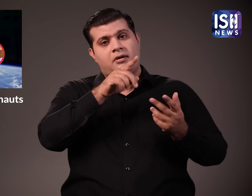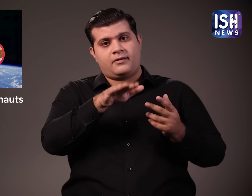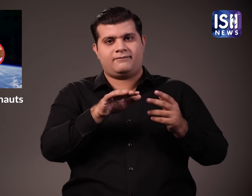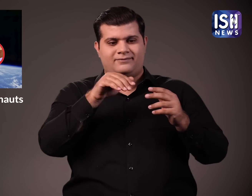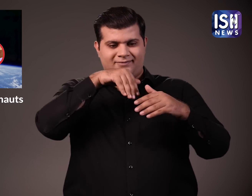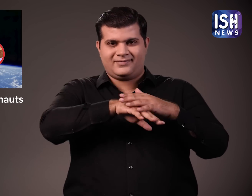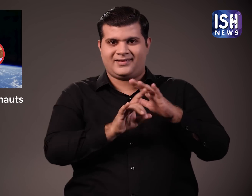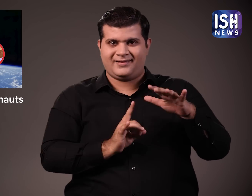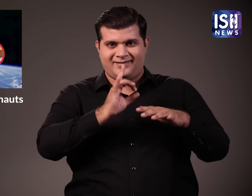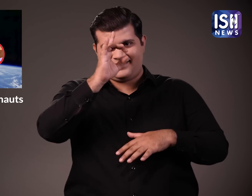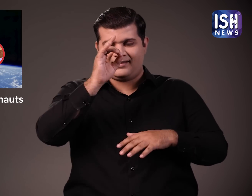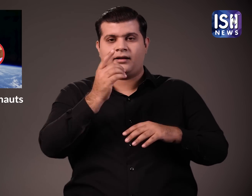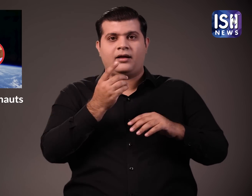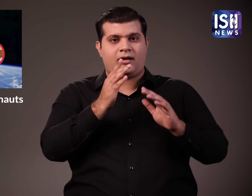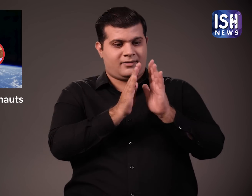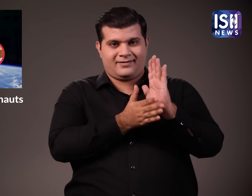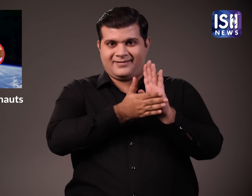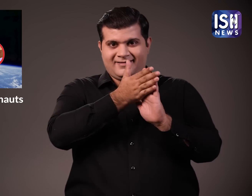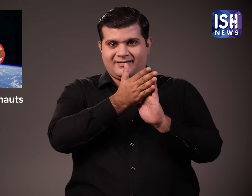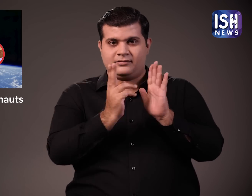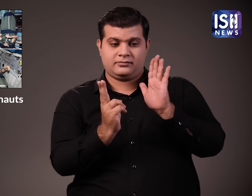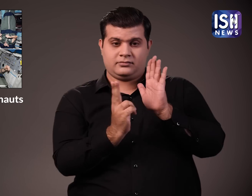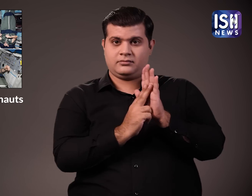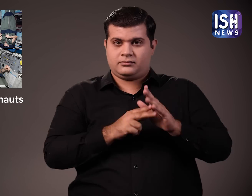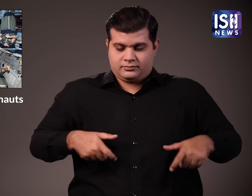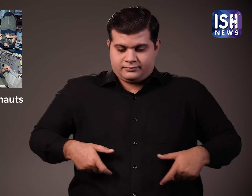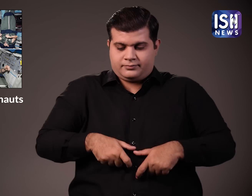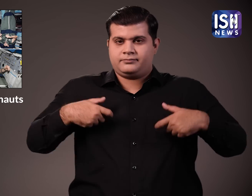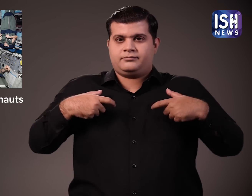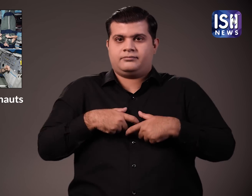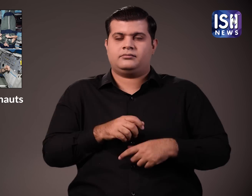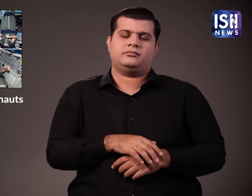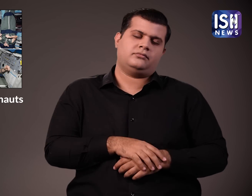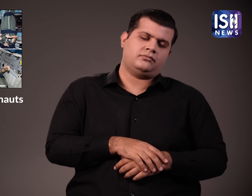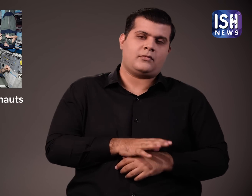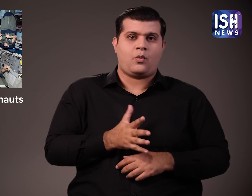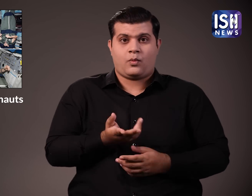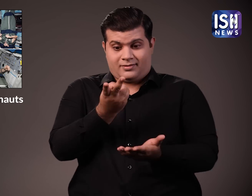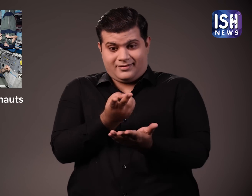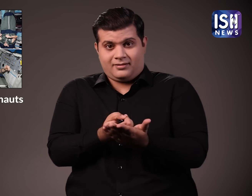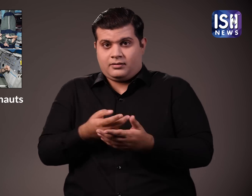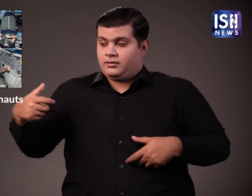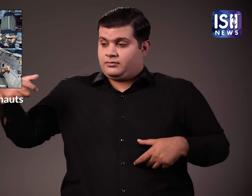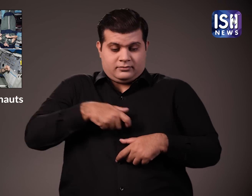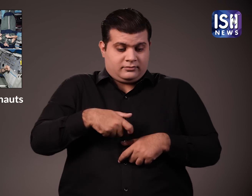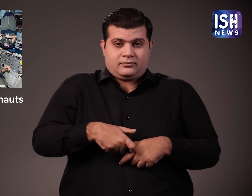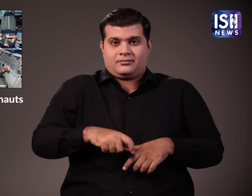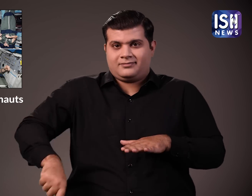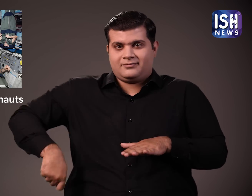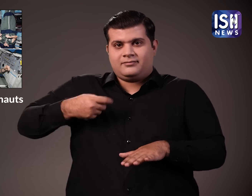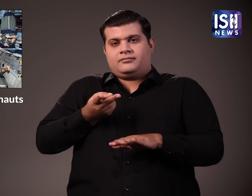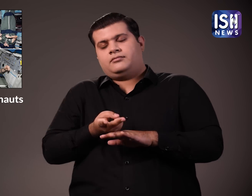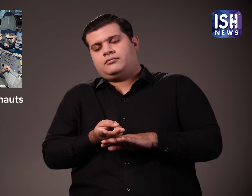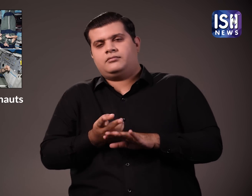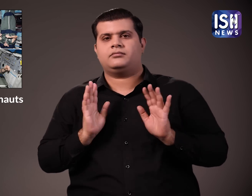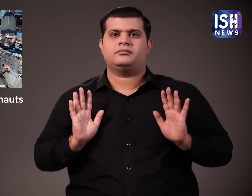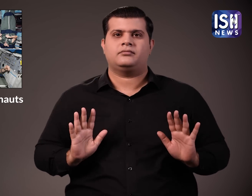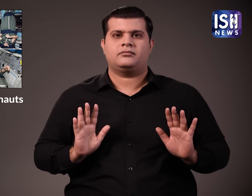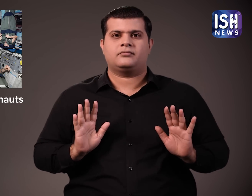Before sleeping, astronauts have to strap themselves into the sleeping bags attached to the wall or floor.